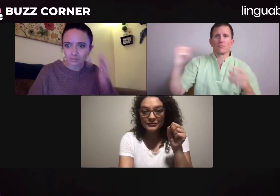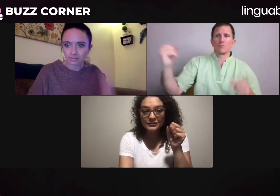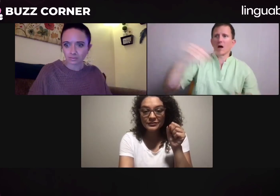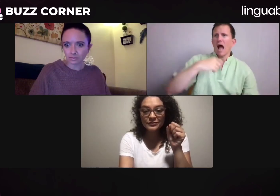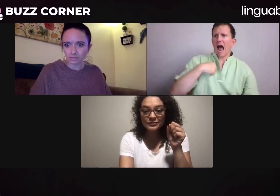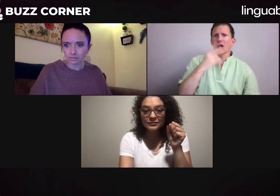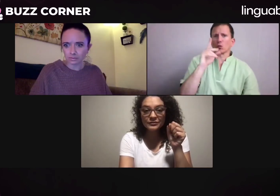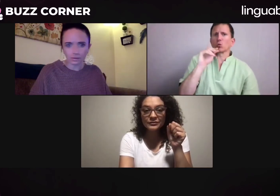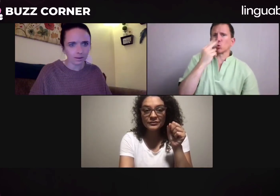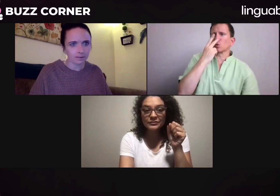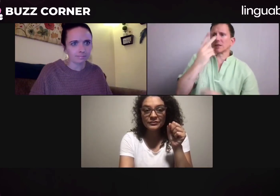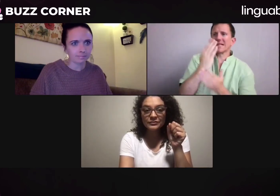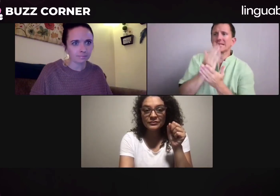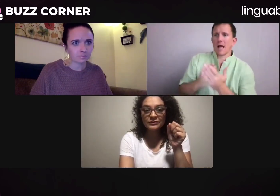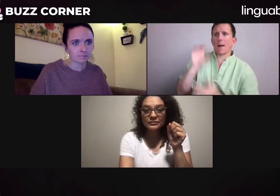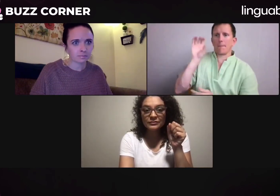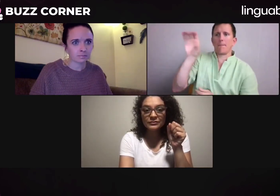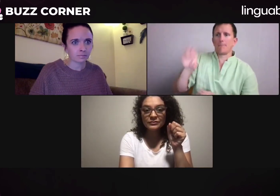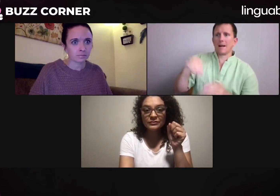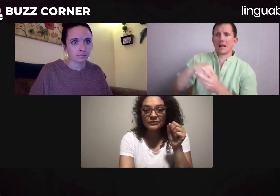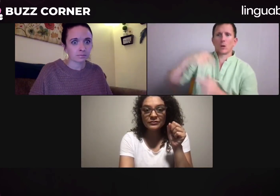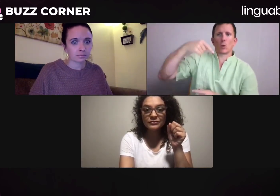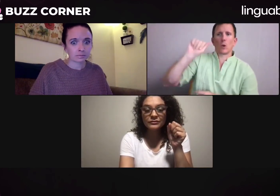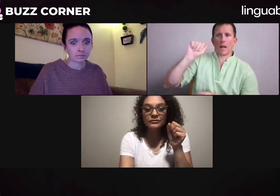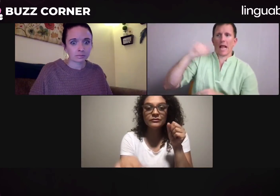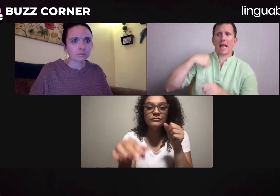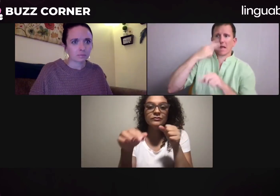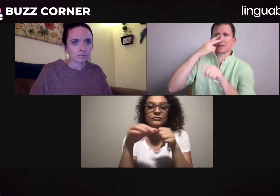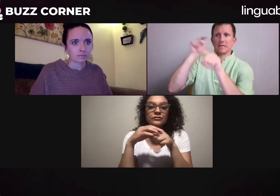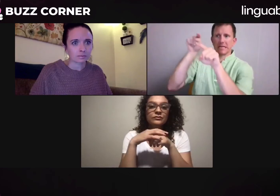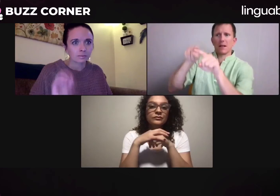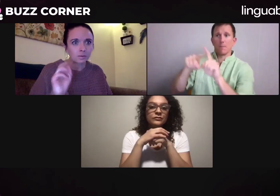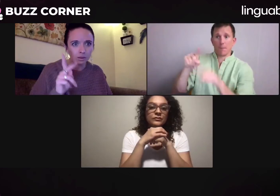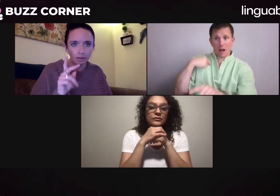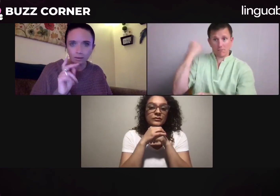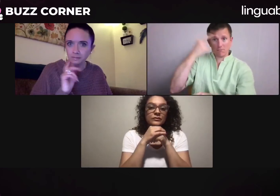I do see some questions in the queue, but I'm wondering